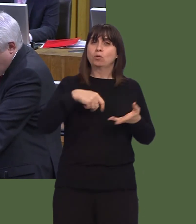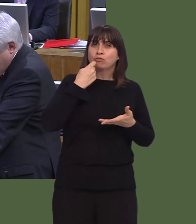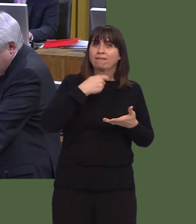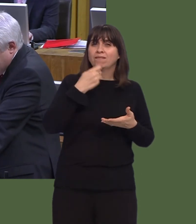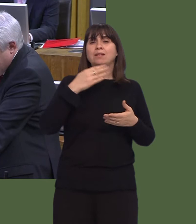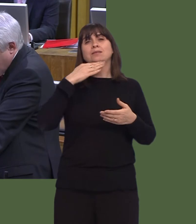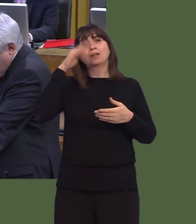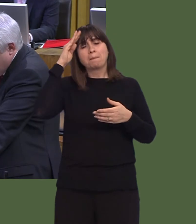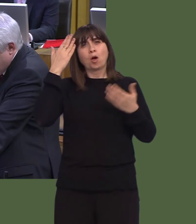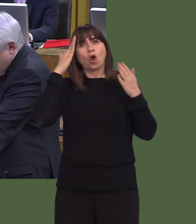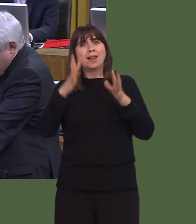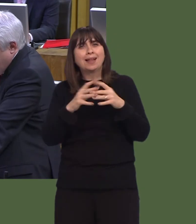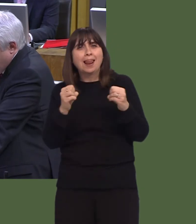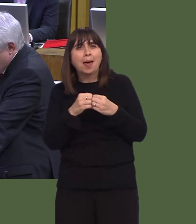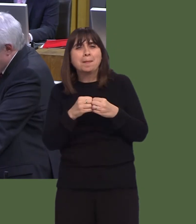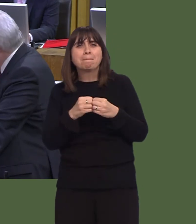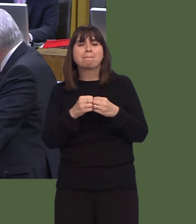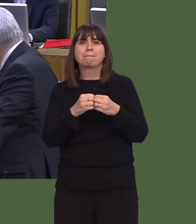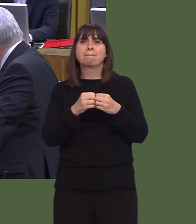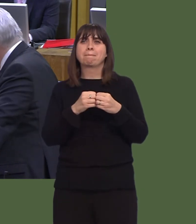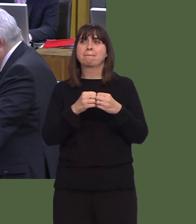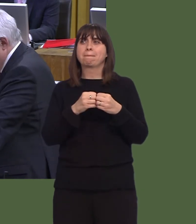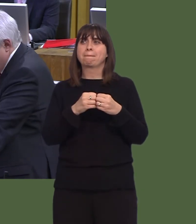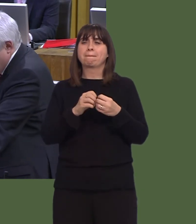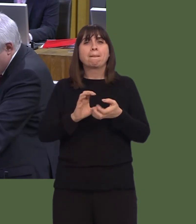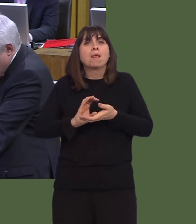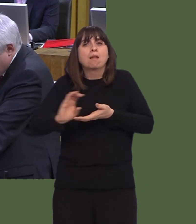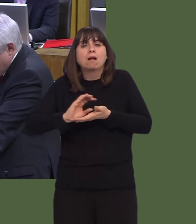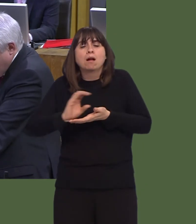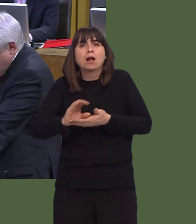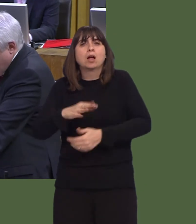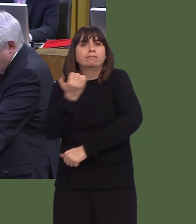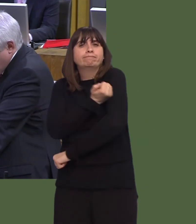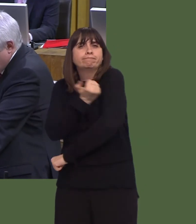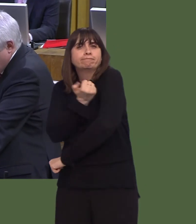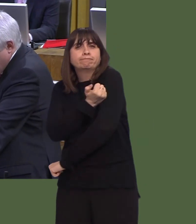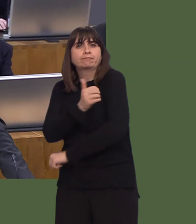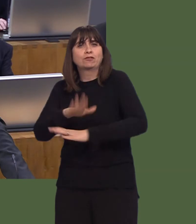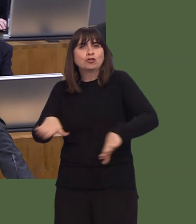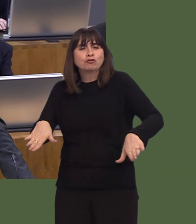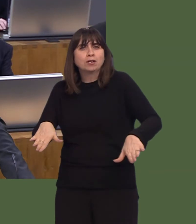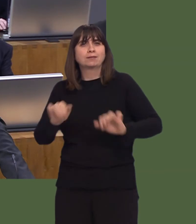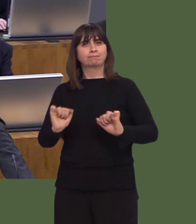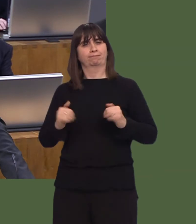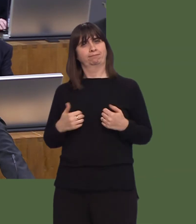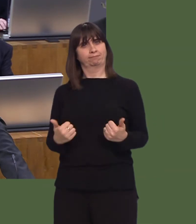holiday clubs, investing more in childhood immunisation and, of course, looking at taking